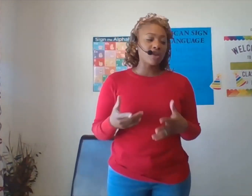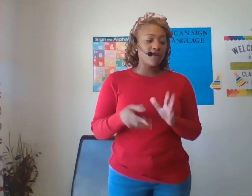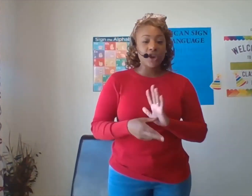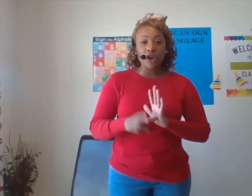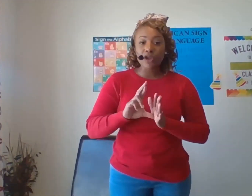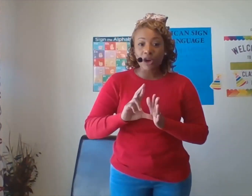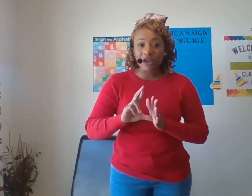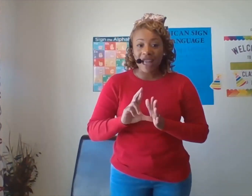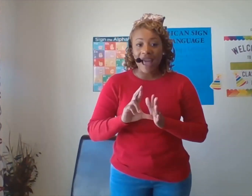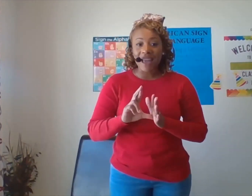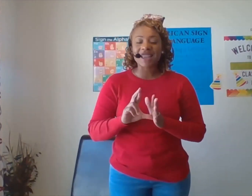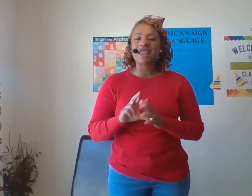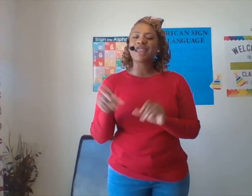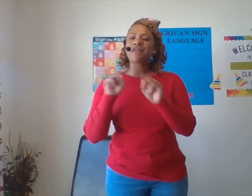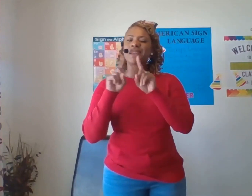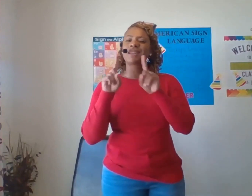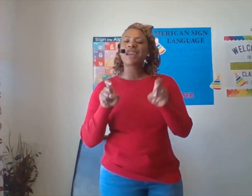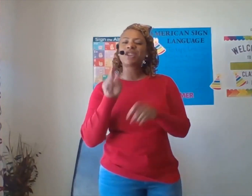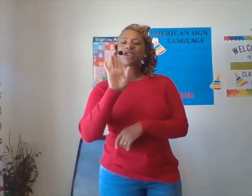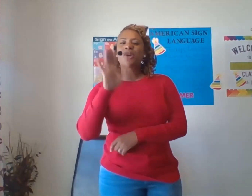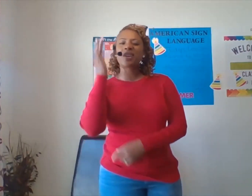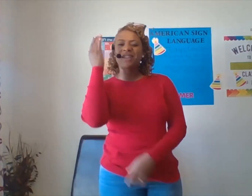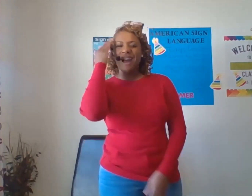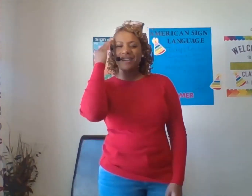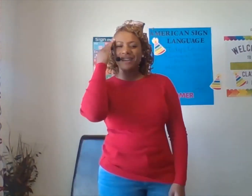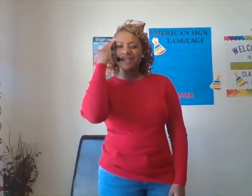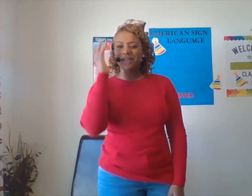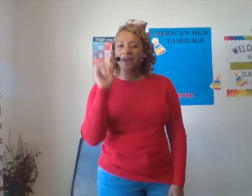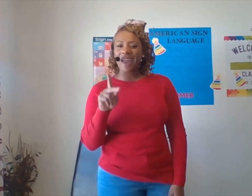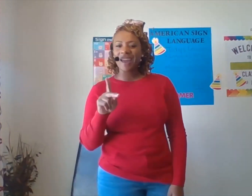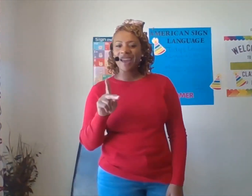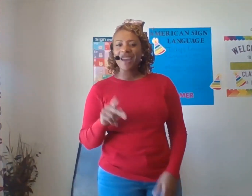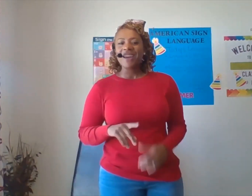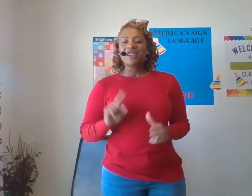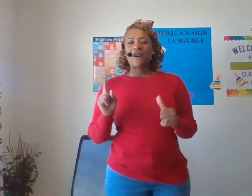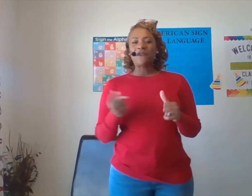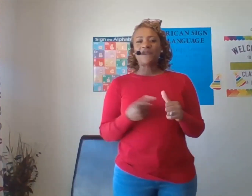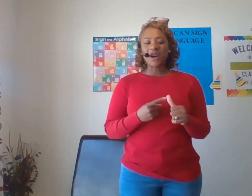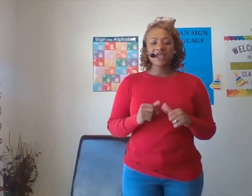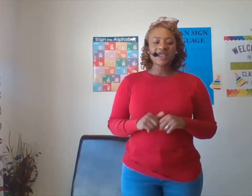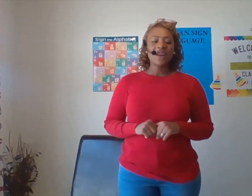review those signs and then I'm gonna test your knowledge okay so first we